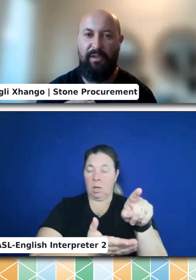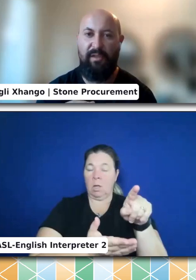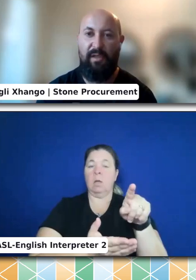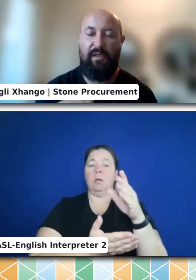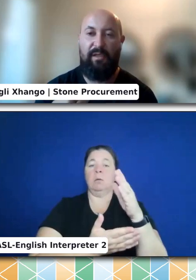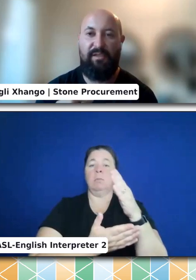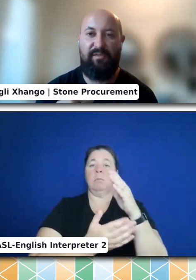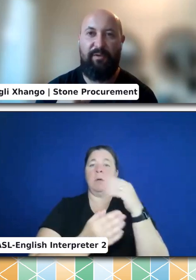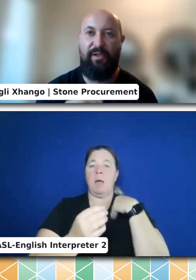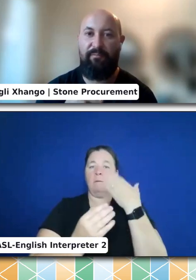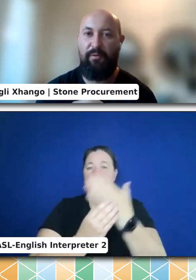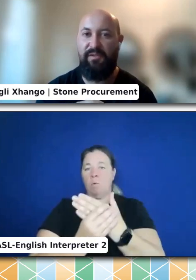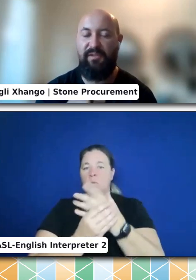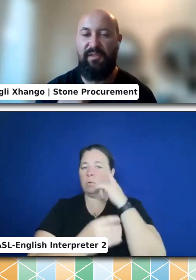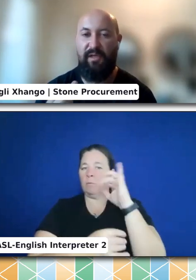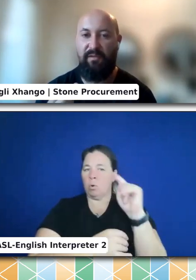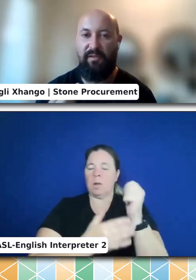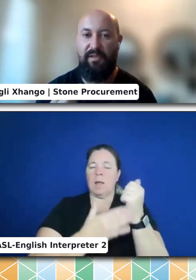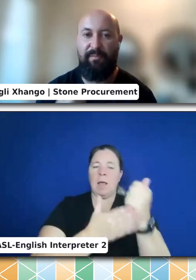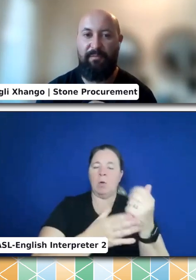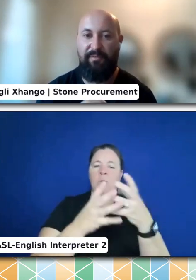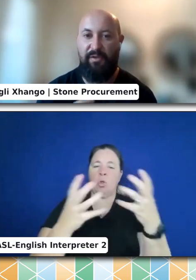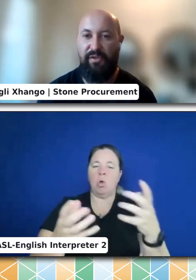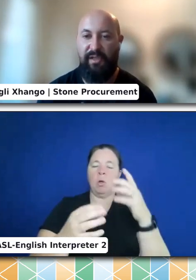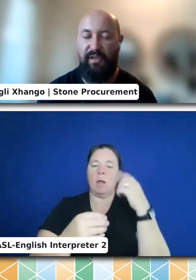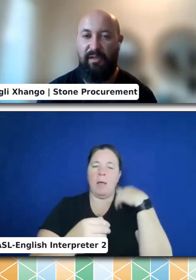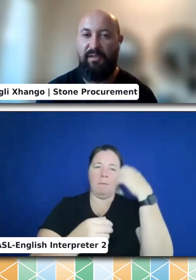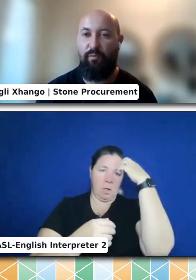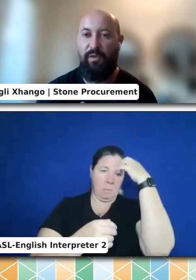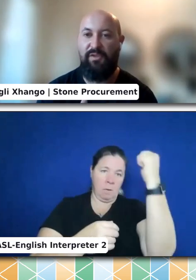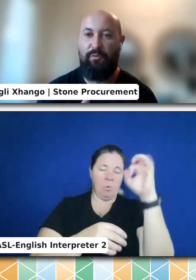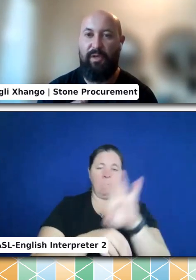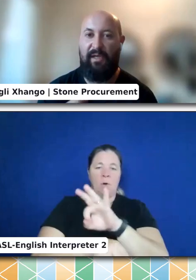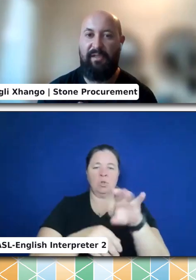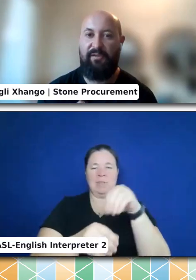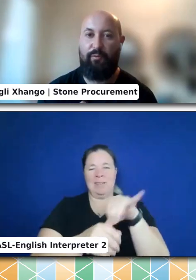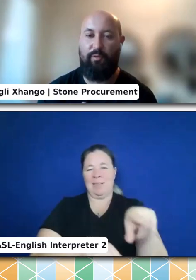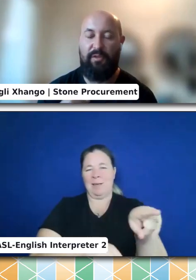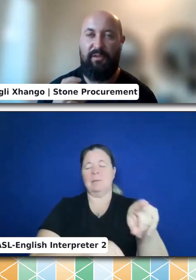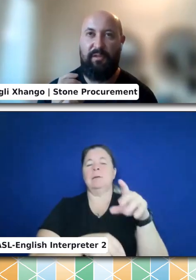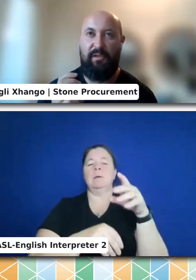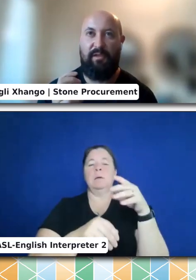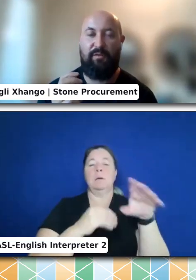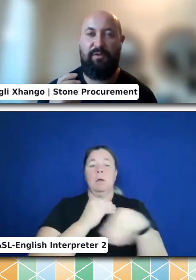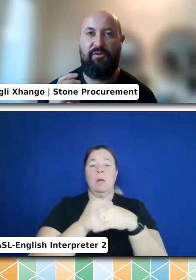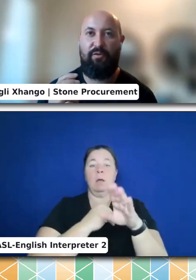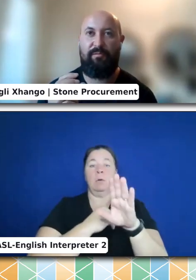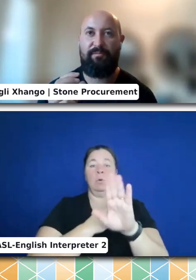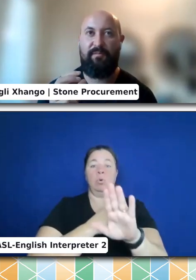It's very helpful, because it's got the memory function in. So once you add in your original.